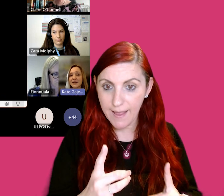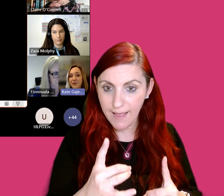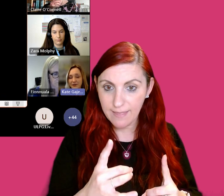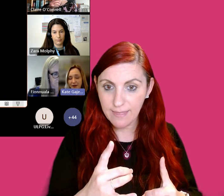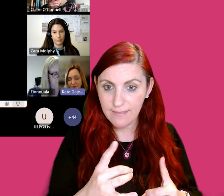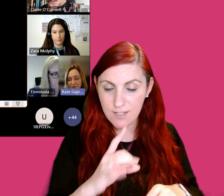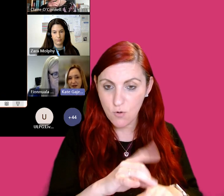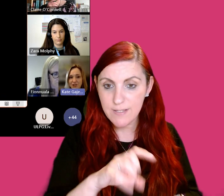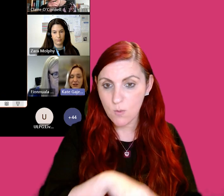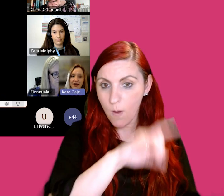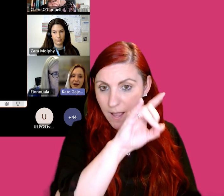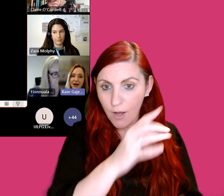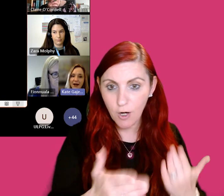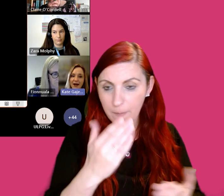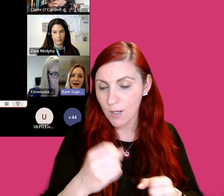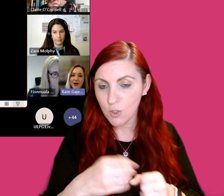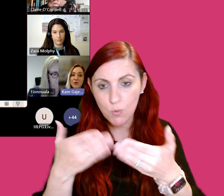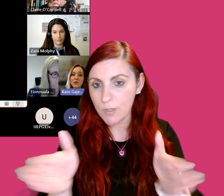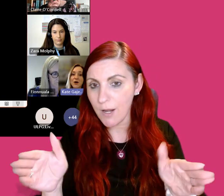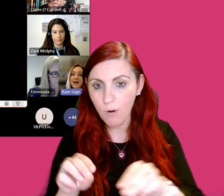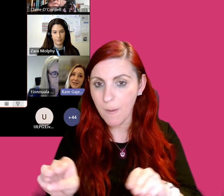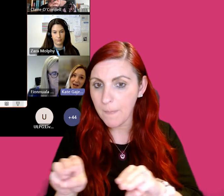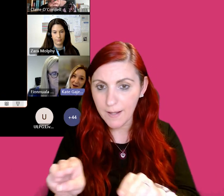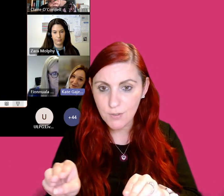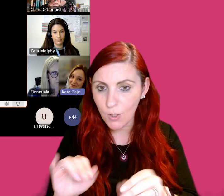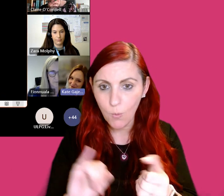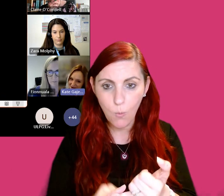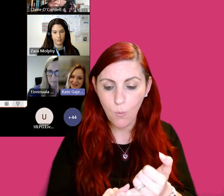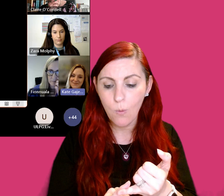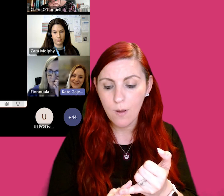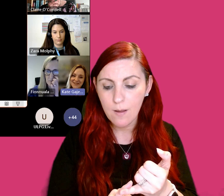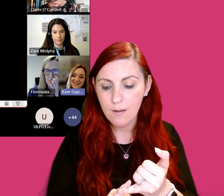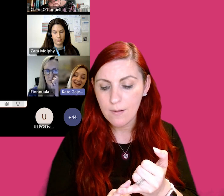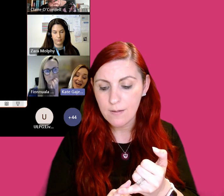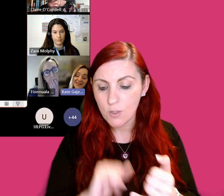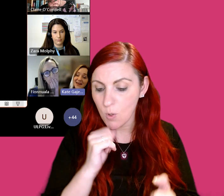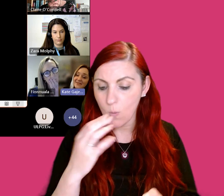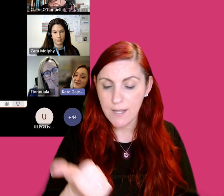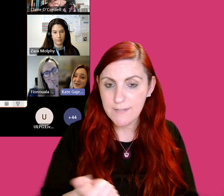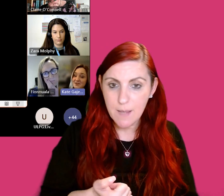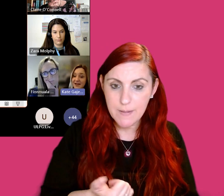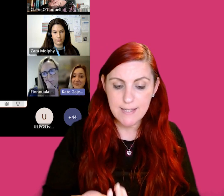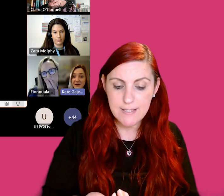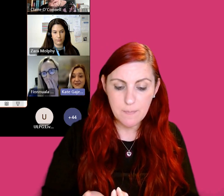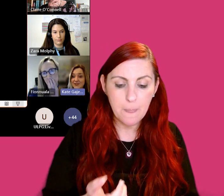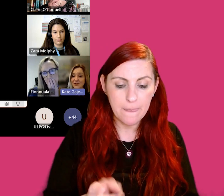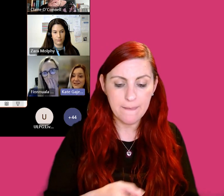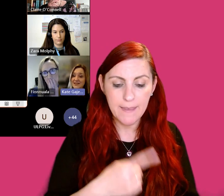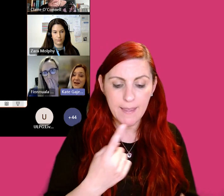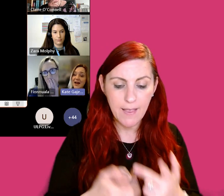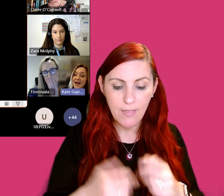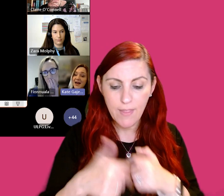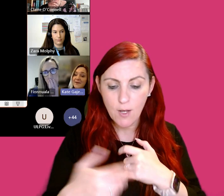than in population uh who is happy to live without diabetes and then there is also diabetes distress